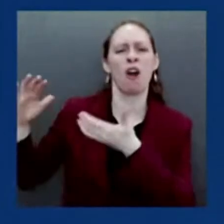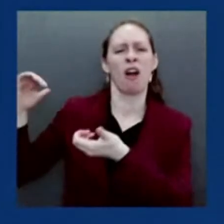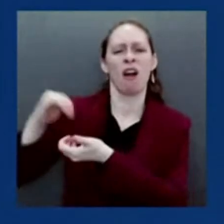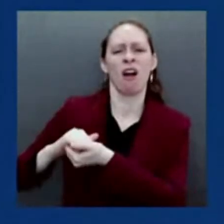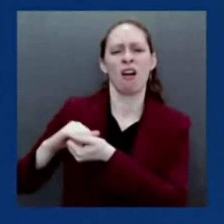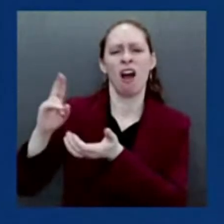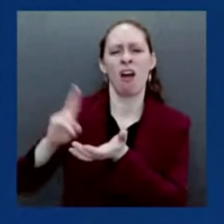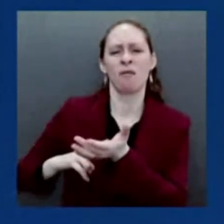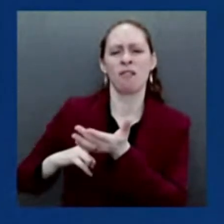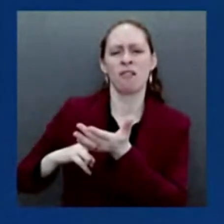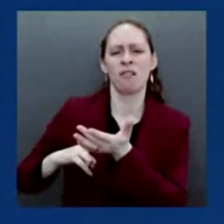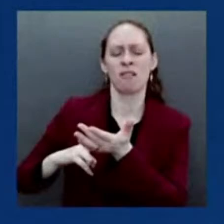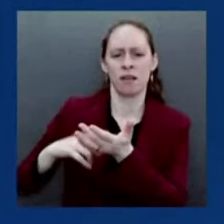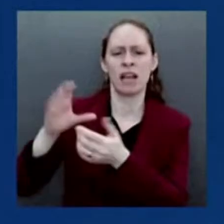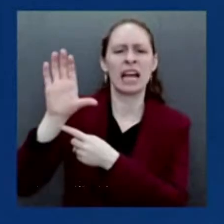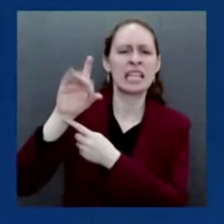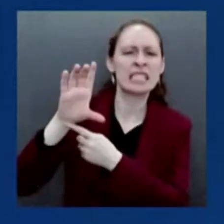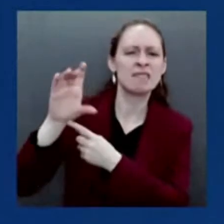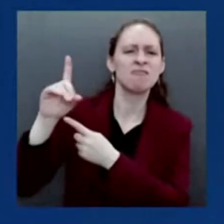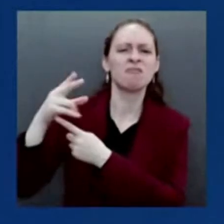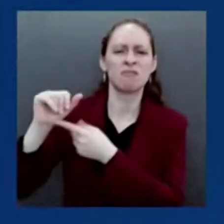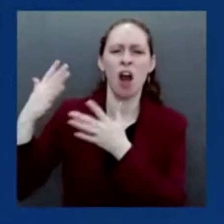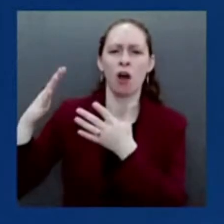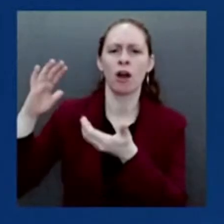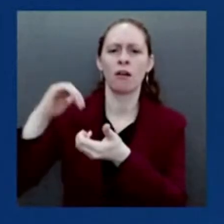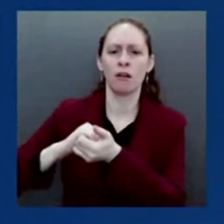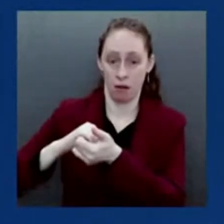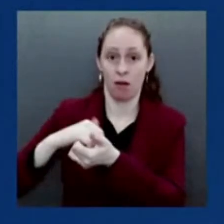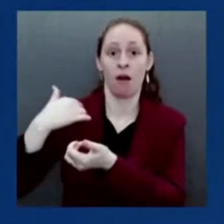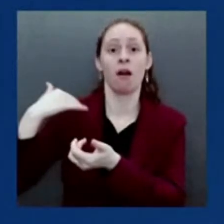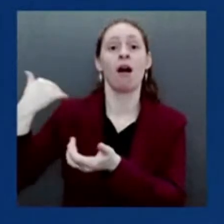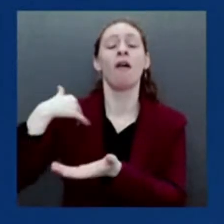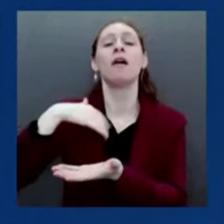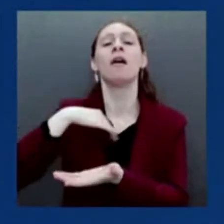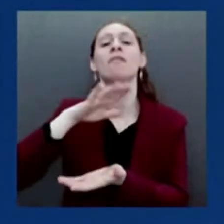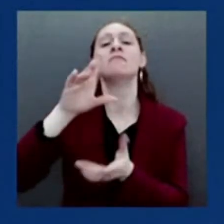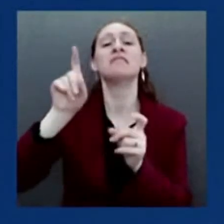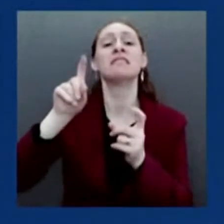AUTHORITIES AT HHS AND BCDC. THIS WILL MORE THAN DOUBLE THE